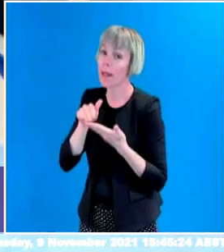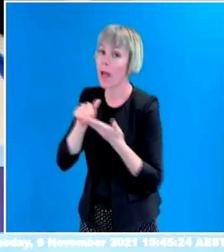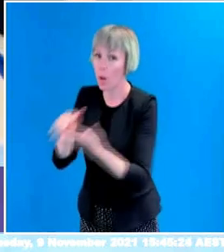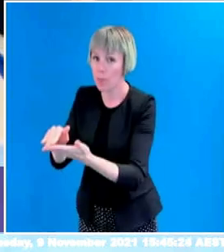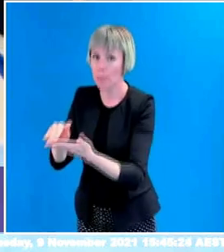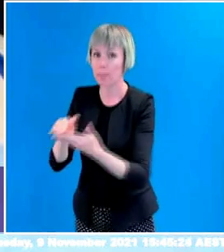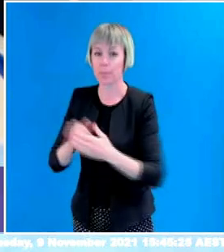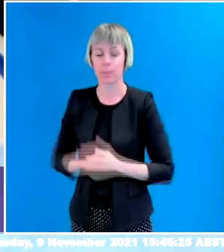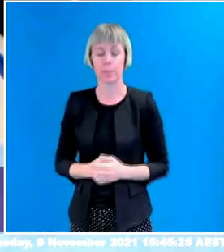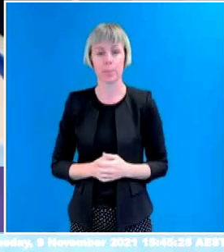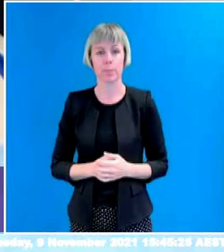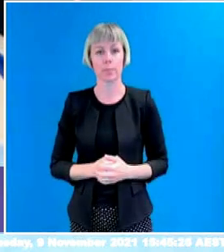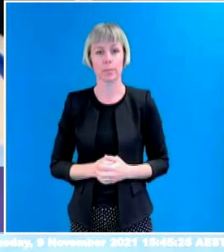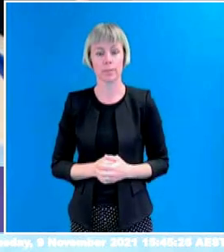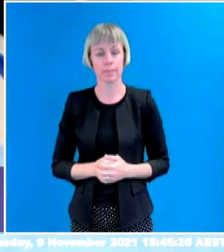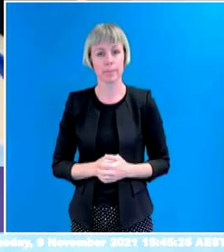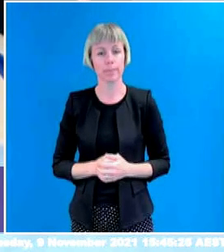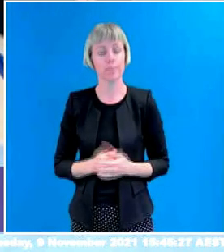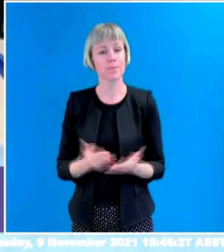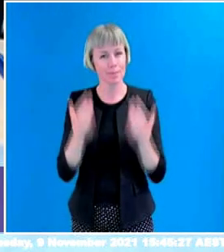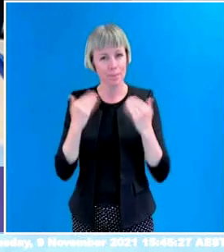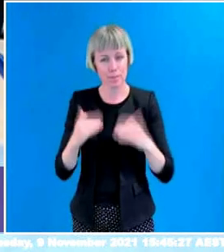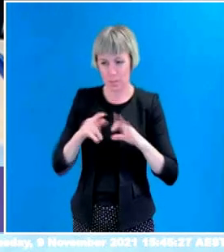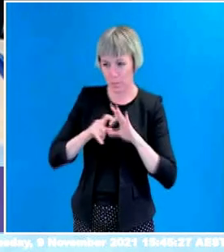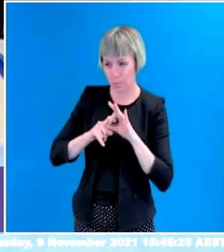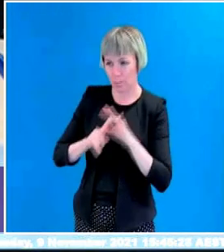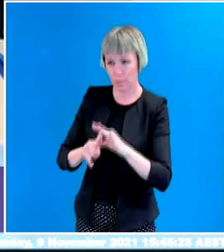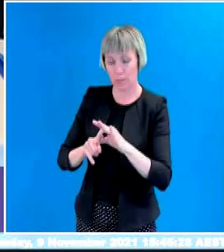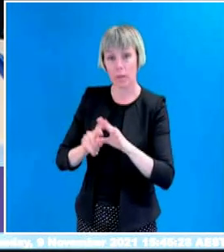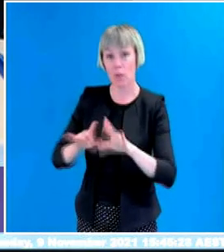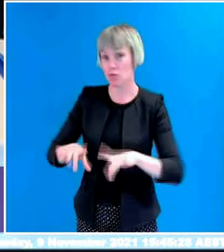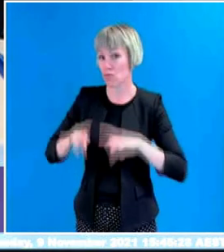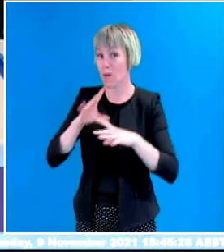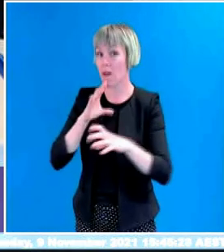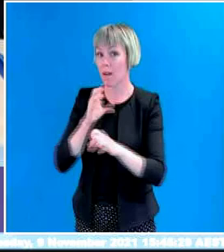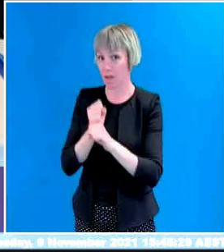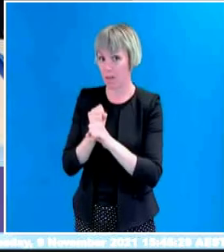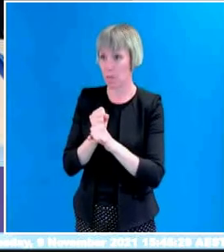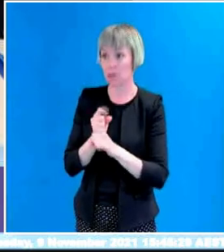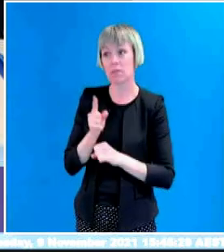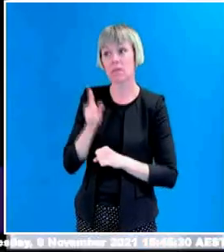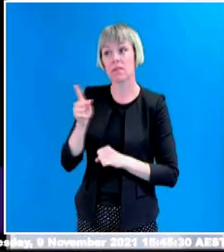I want to ask you now about the Australian Government's development of a focal point.